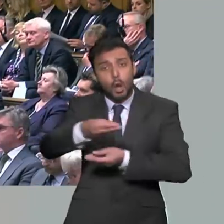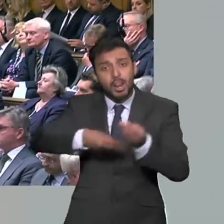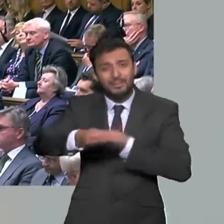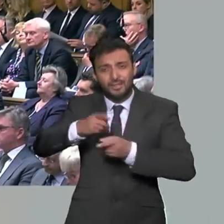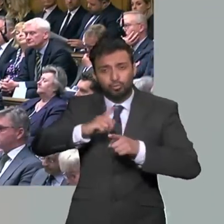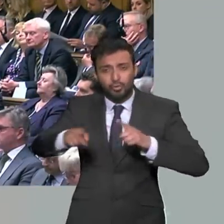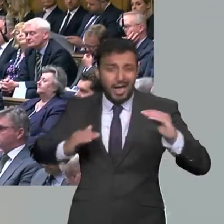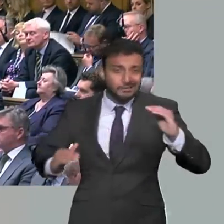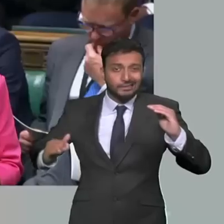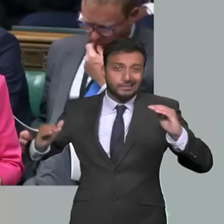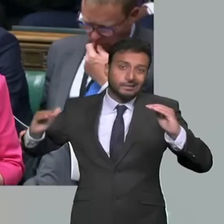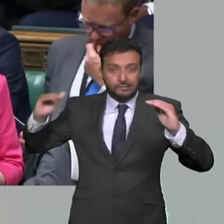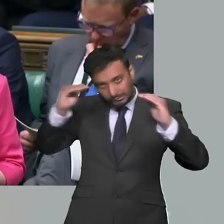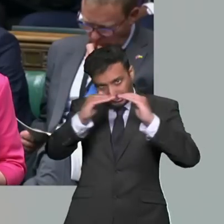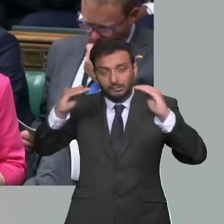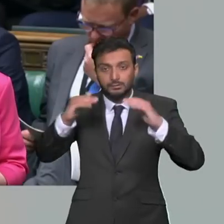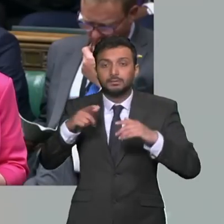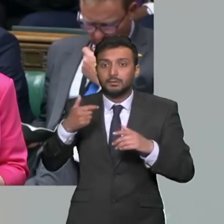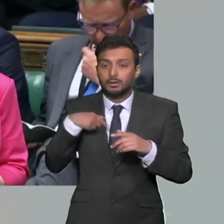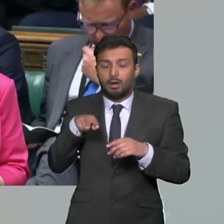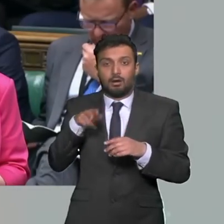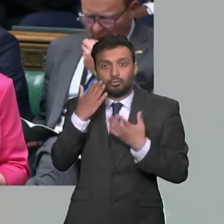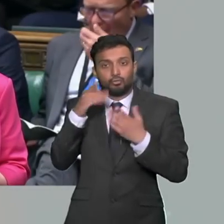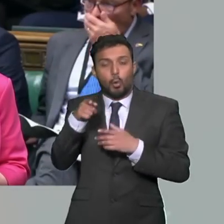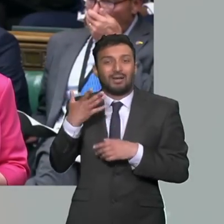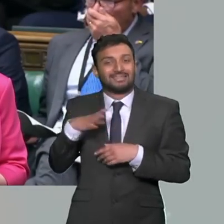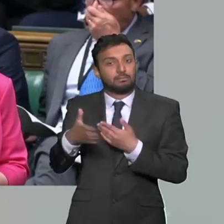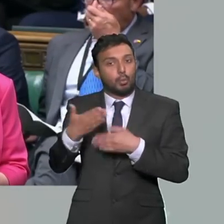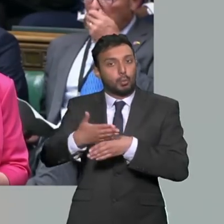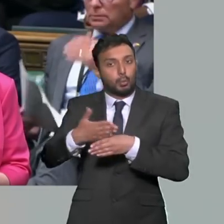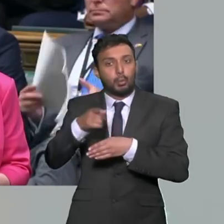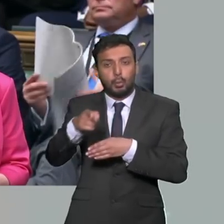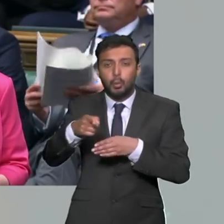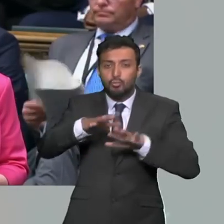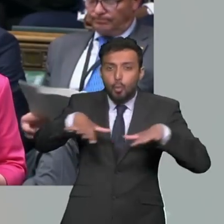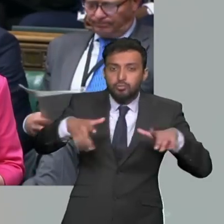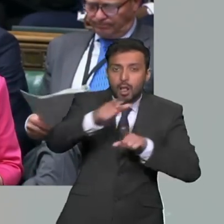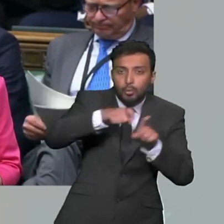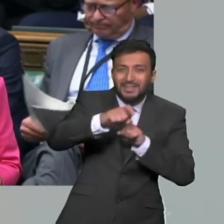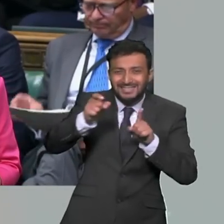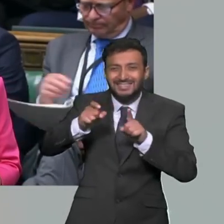more work is needed in small rural and coastal communities to ensure that they also benefit from our levelling-up agenda.